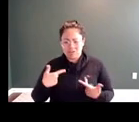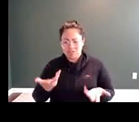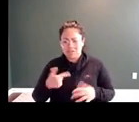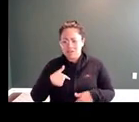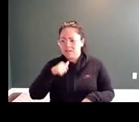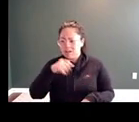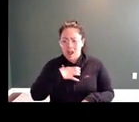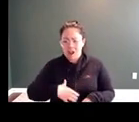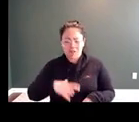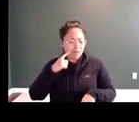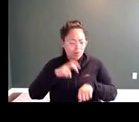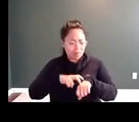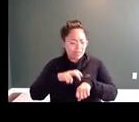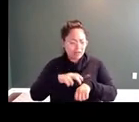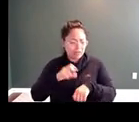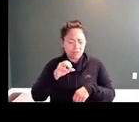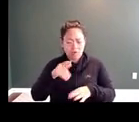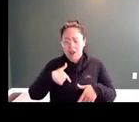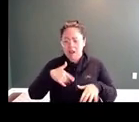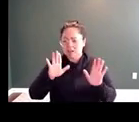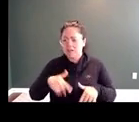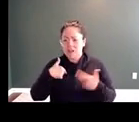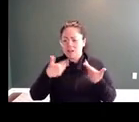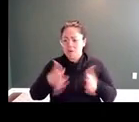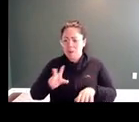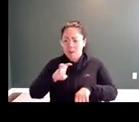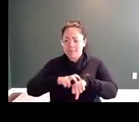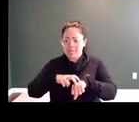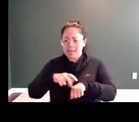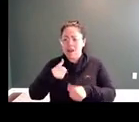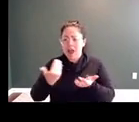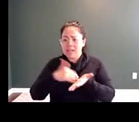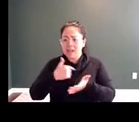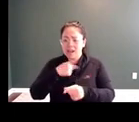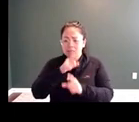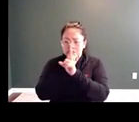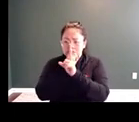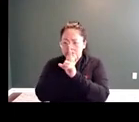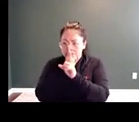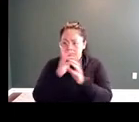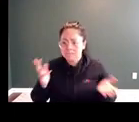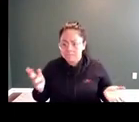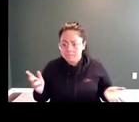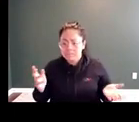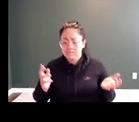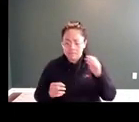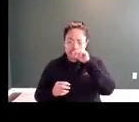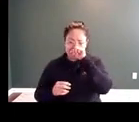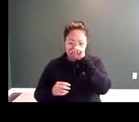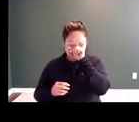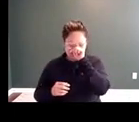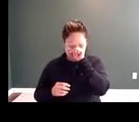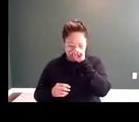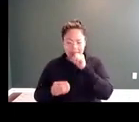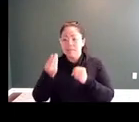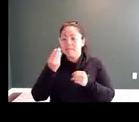I'm not hungry for them this time. So I don't want any potatoes, and I again say nothing. Okay? Few minutes, go past, my mom gets up,